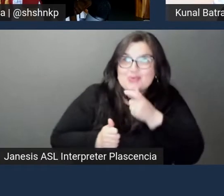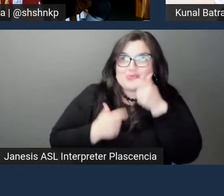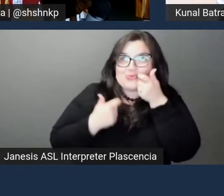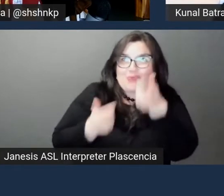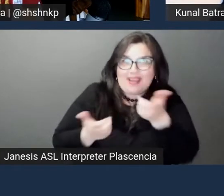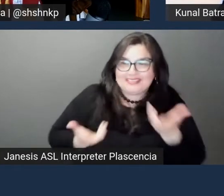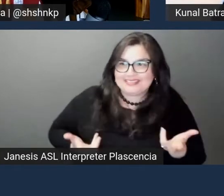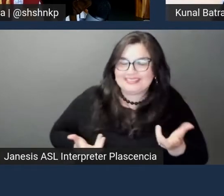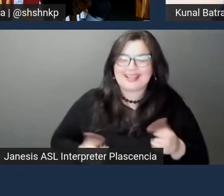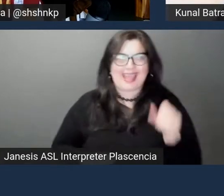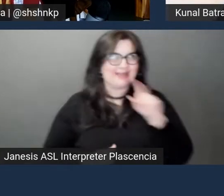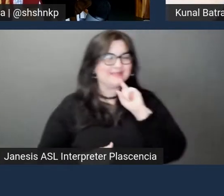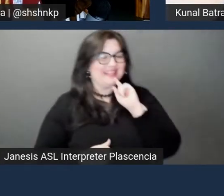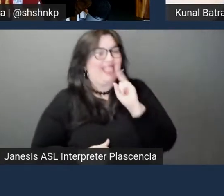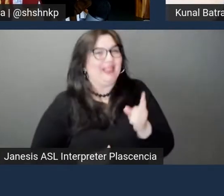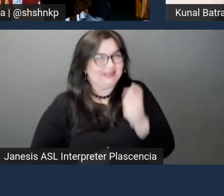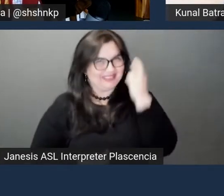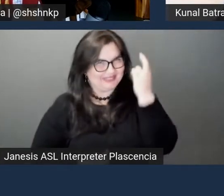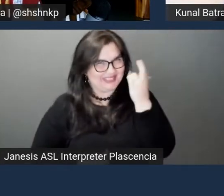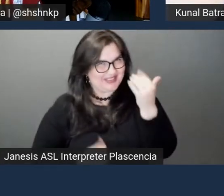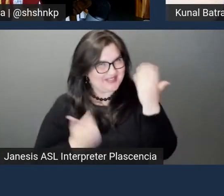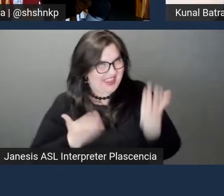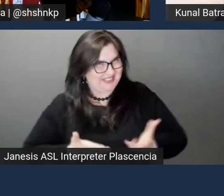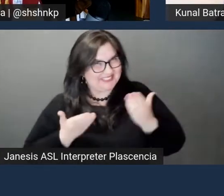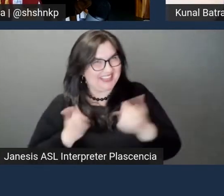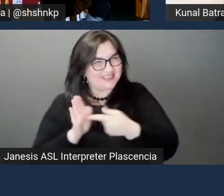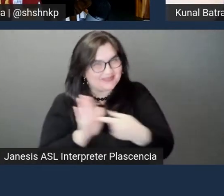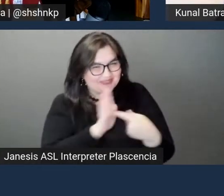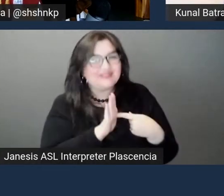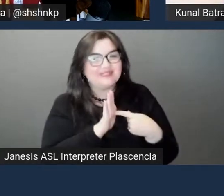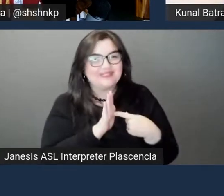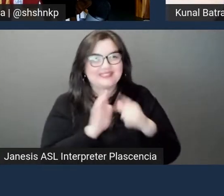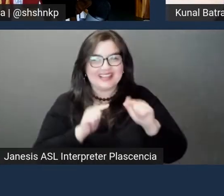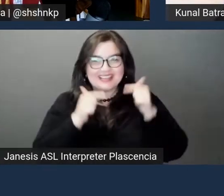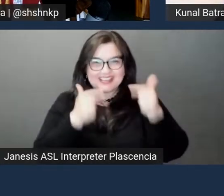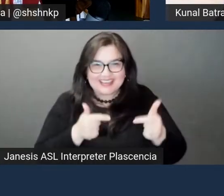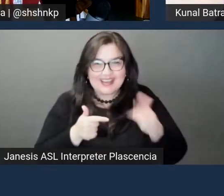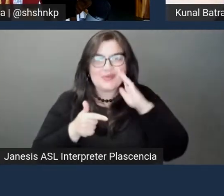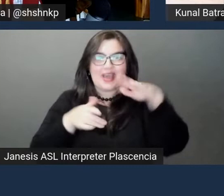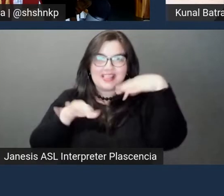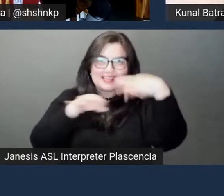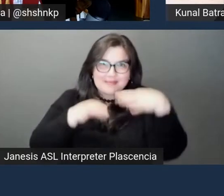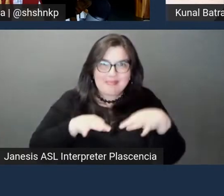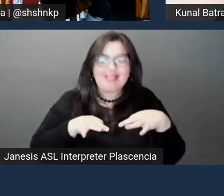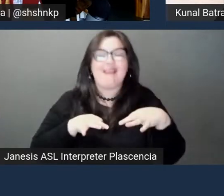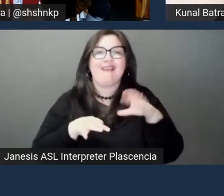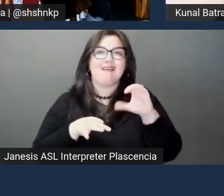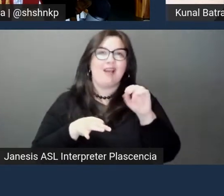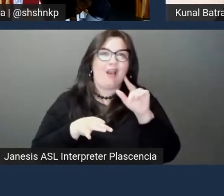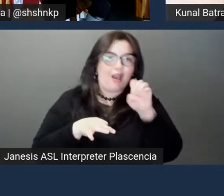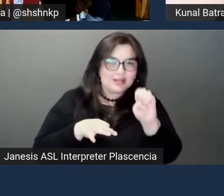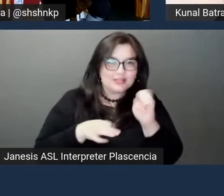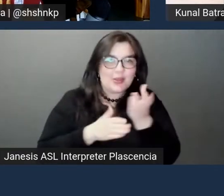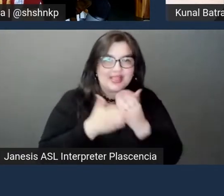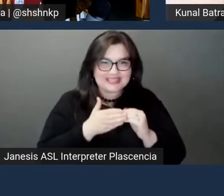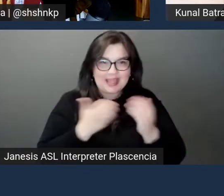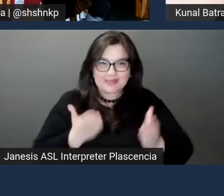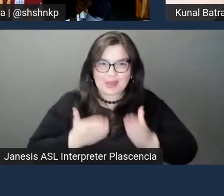So, I'll hand over to Saleha, who'll do a walk through of the console and will talk about some of the recommendations as well. Yeah, I'm totally sold,